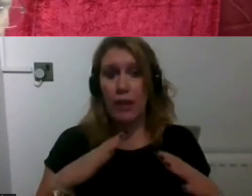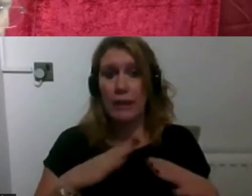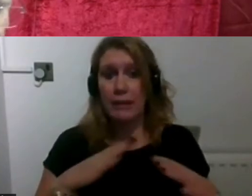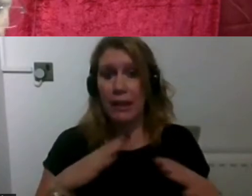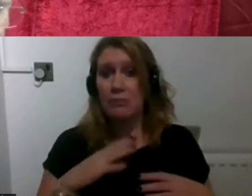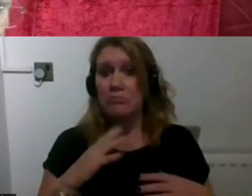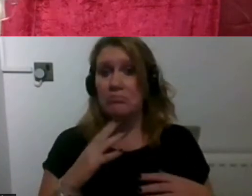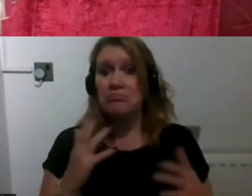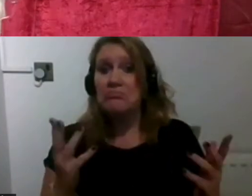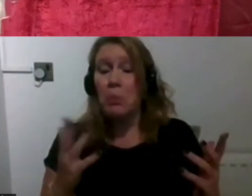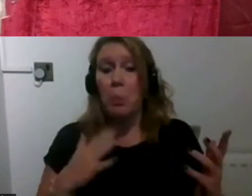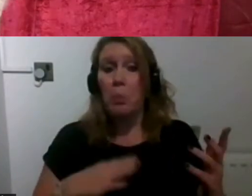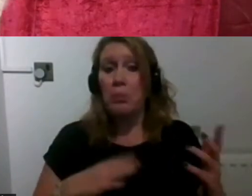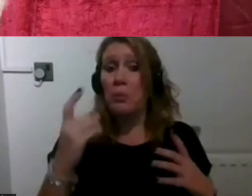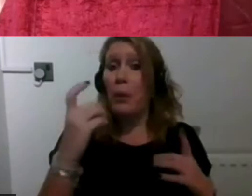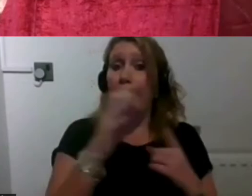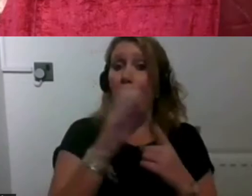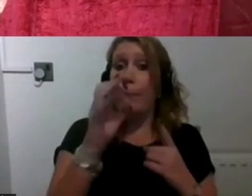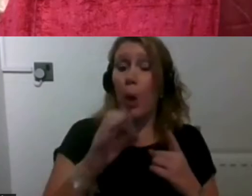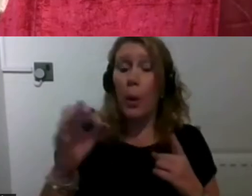again and then we'll go to Blake?